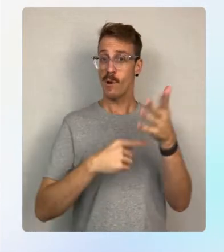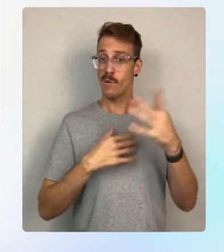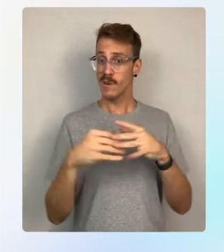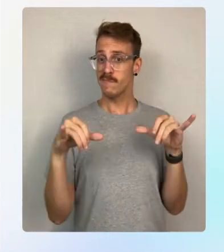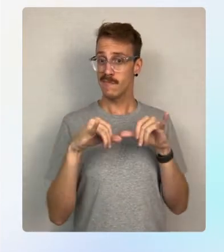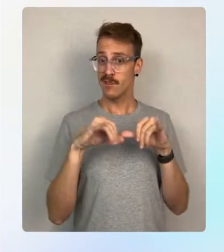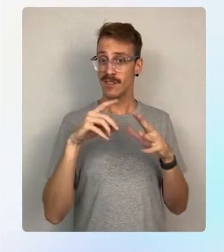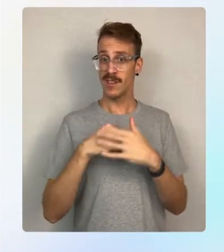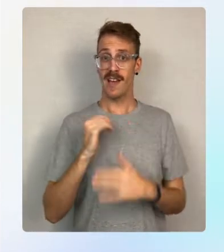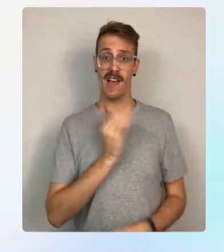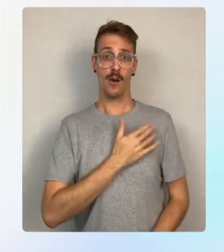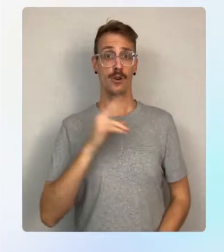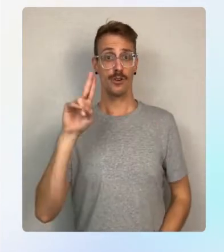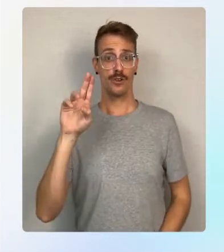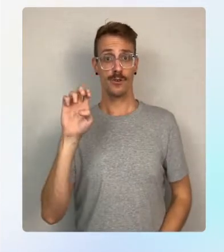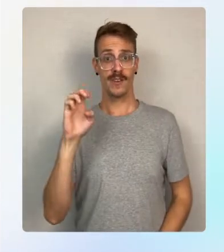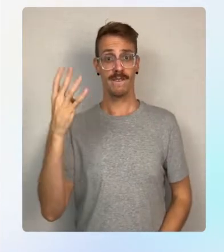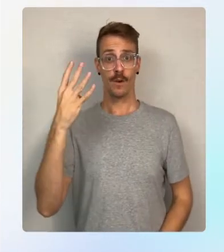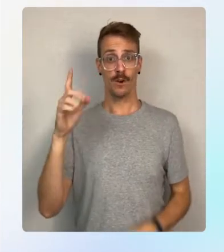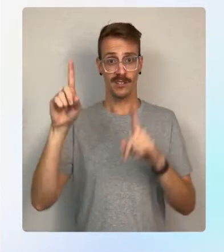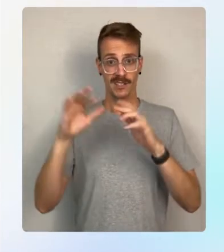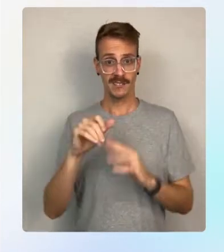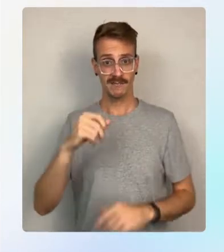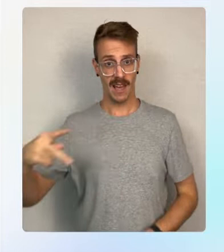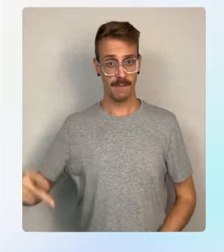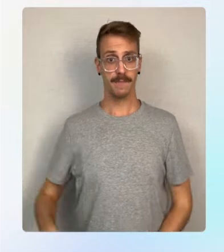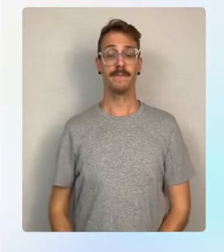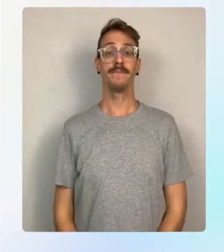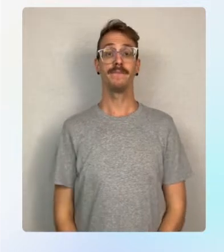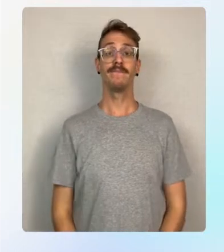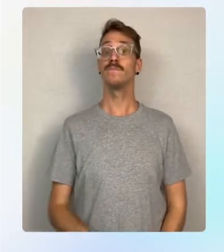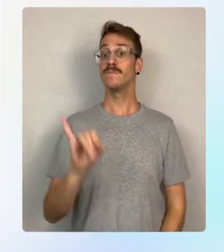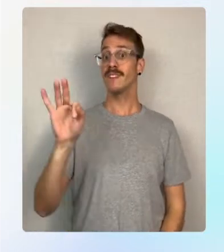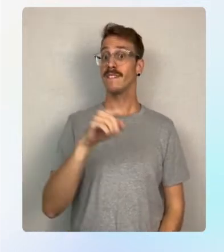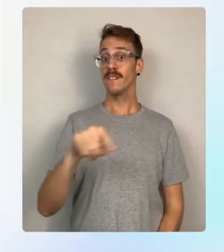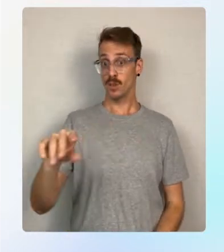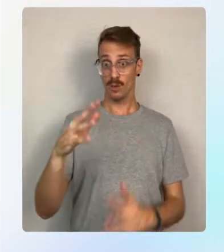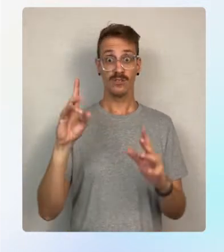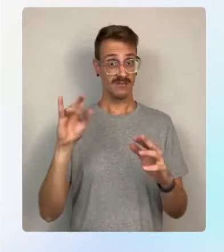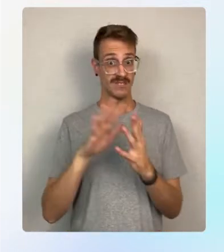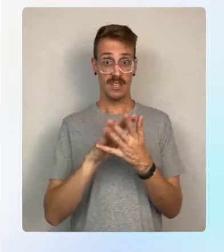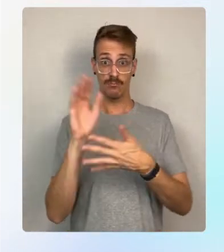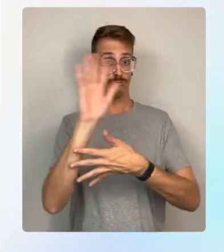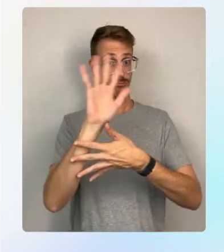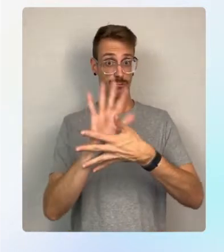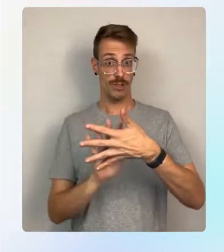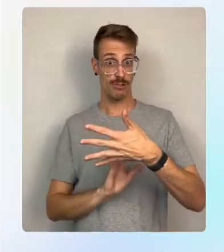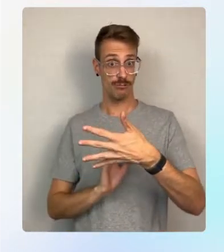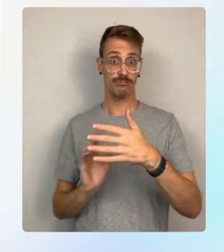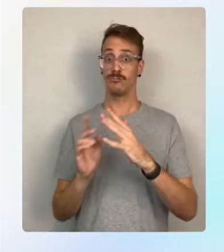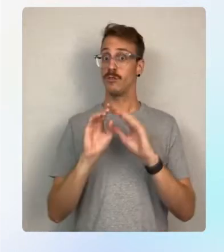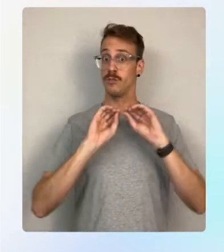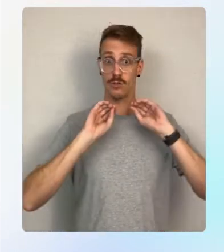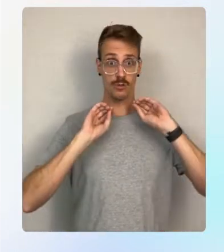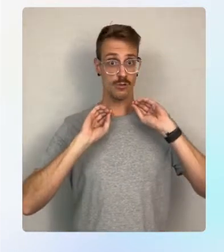in our UE4 test application. Let's say, if you were rendering with no foveation,